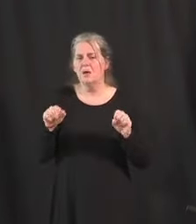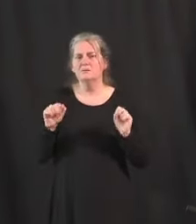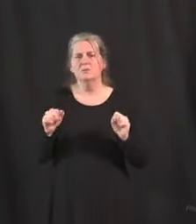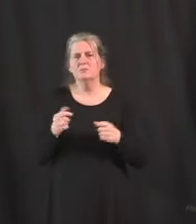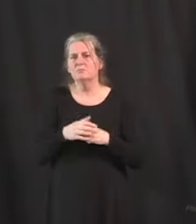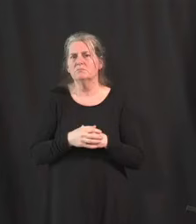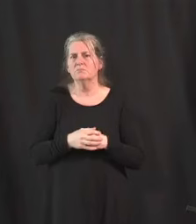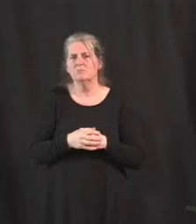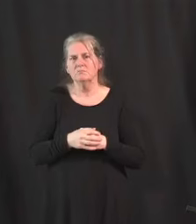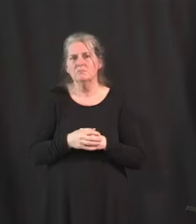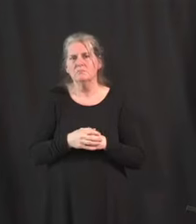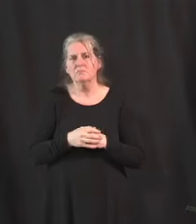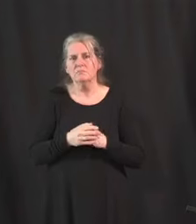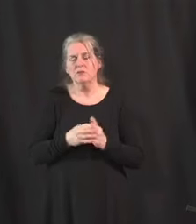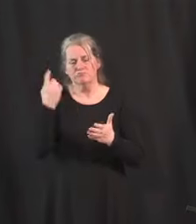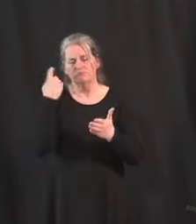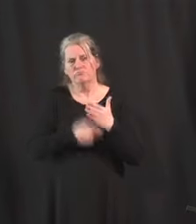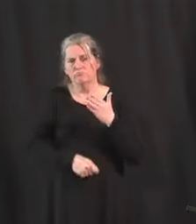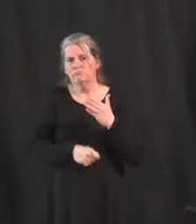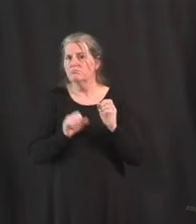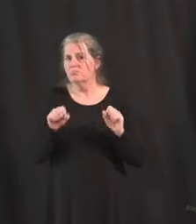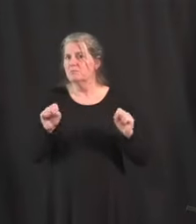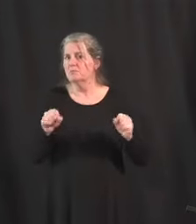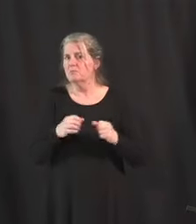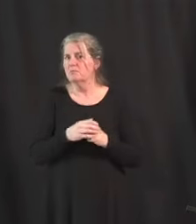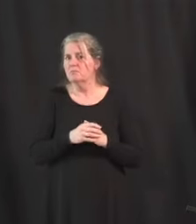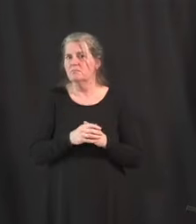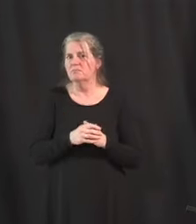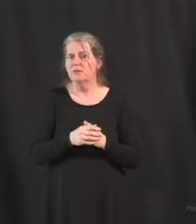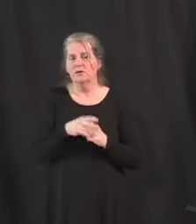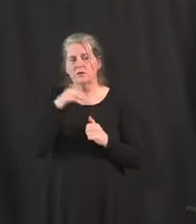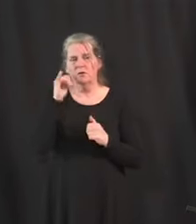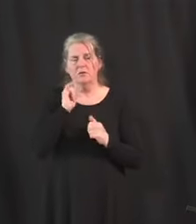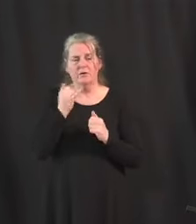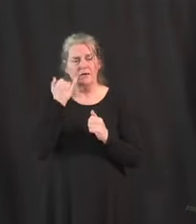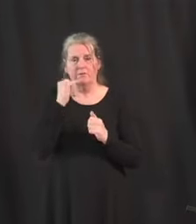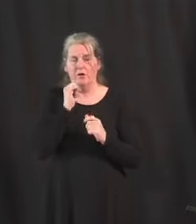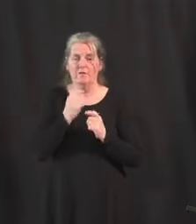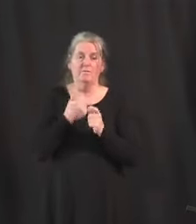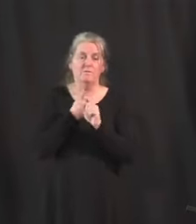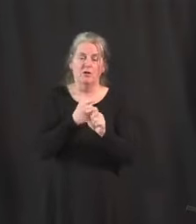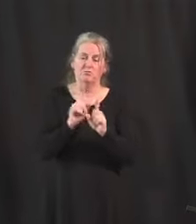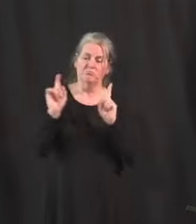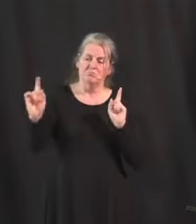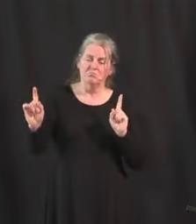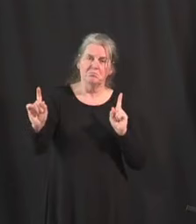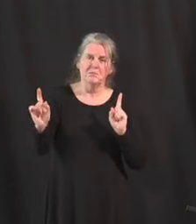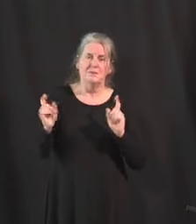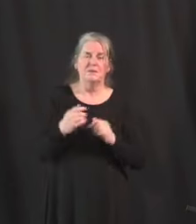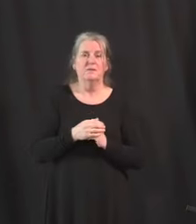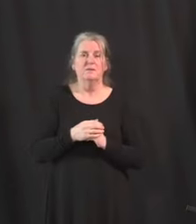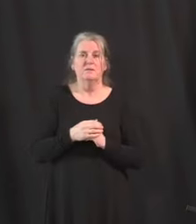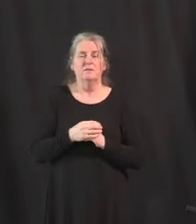AND THE POSSIBILITIES THERE IS NOT SOMETHING, HOWEVER, THAT I'M